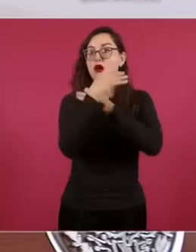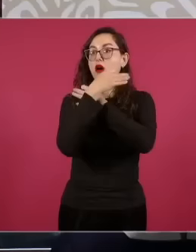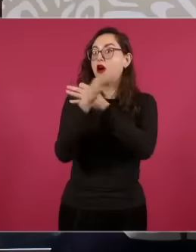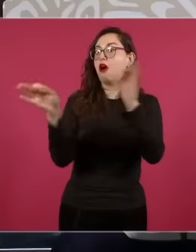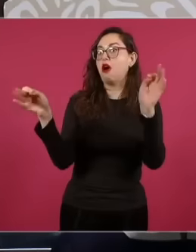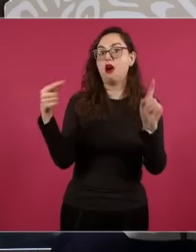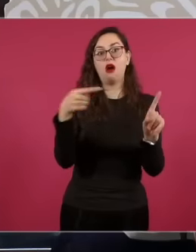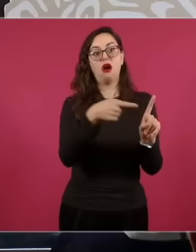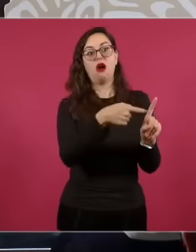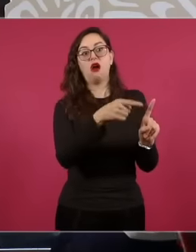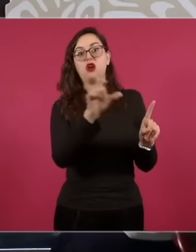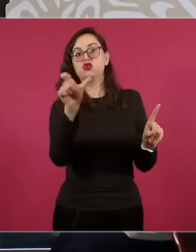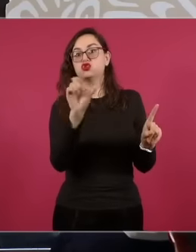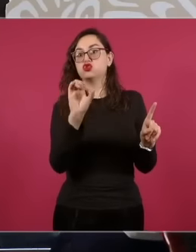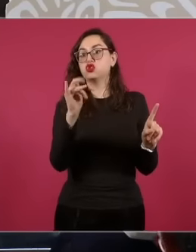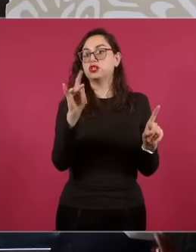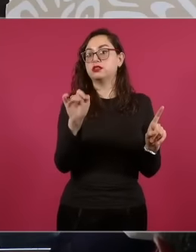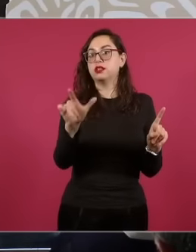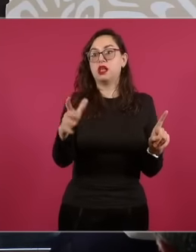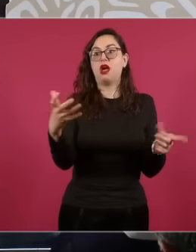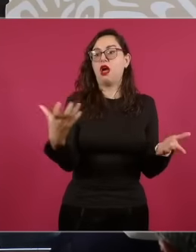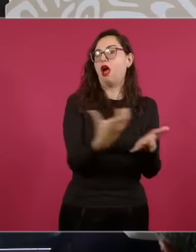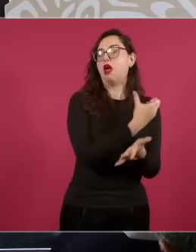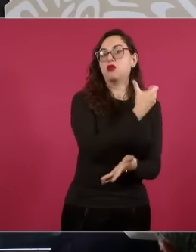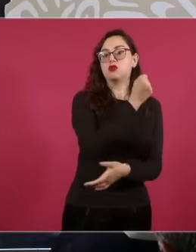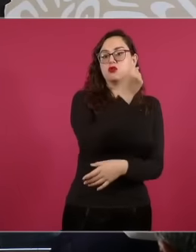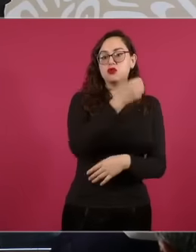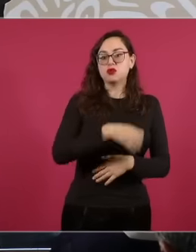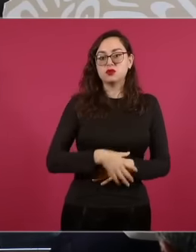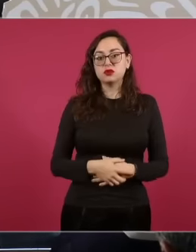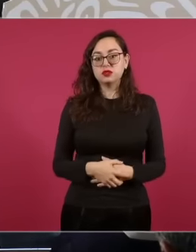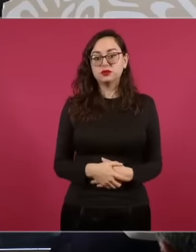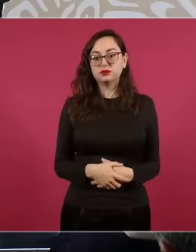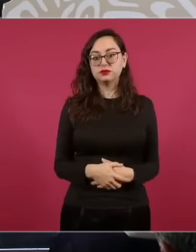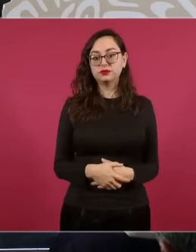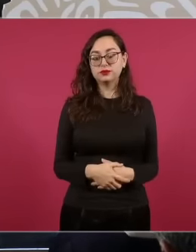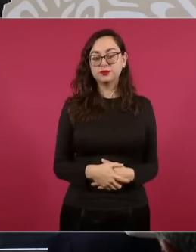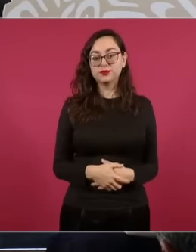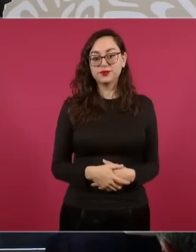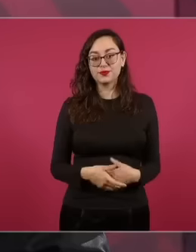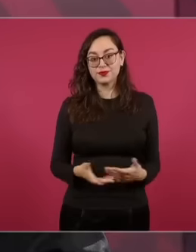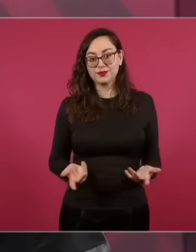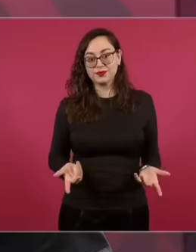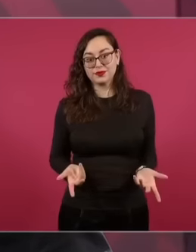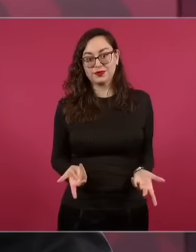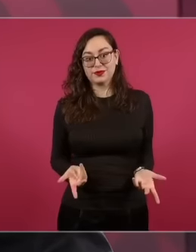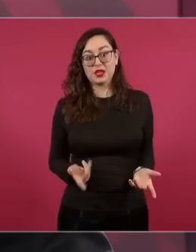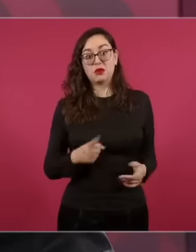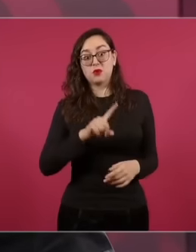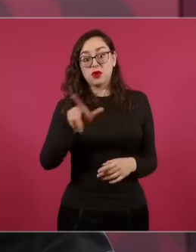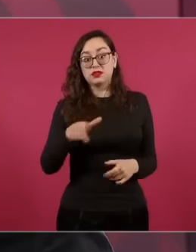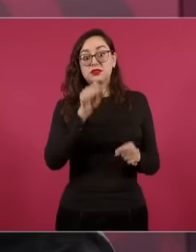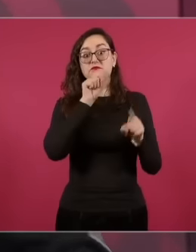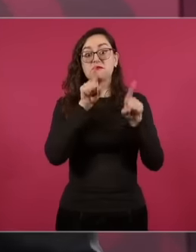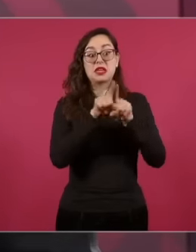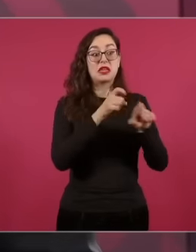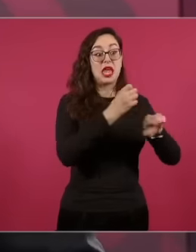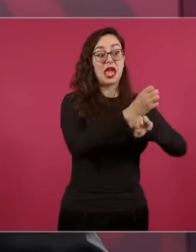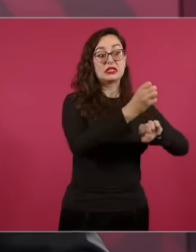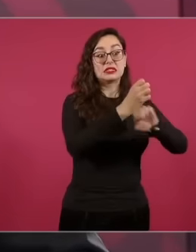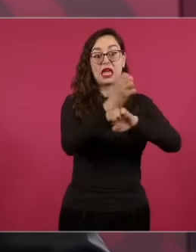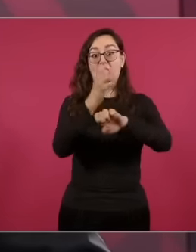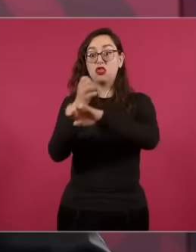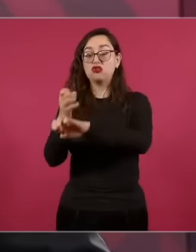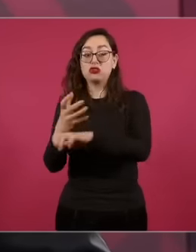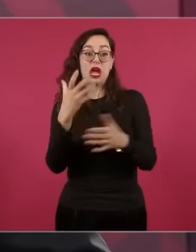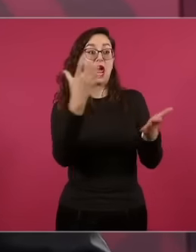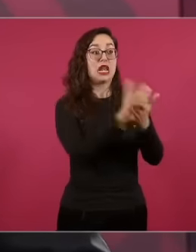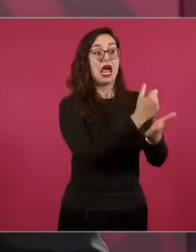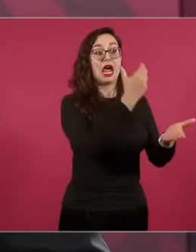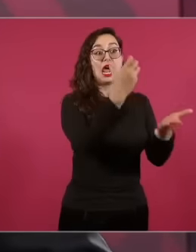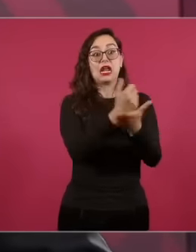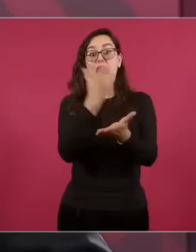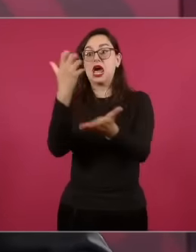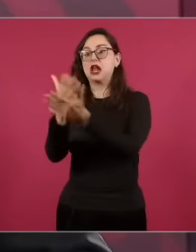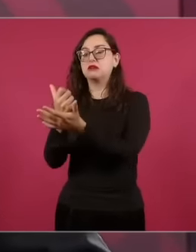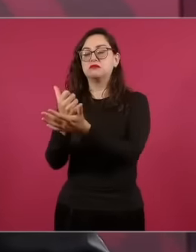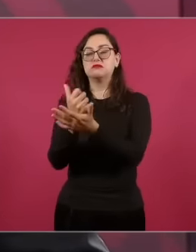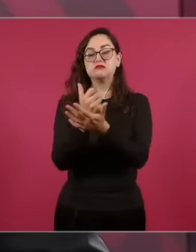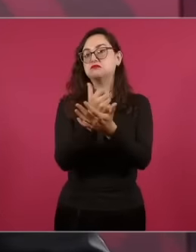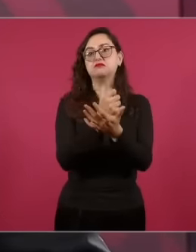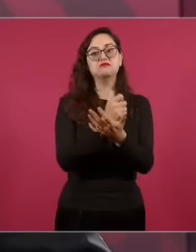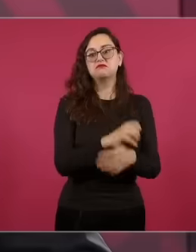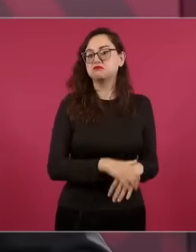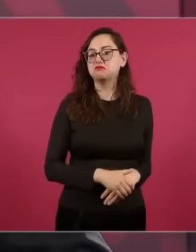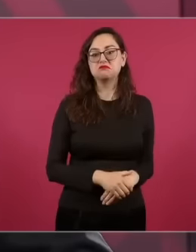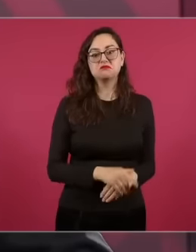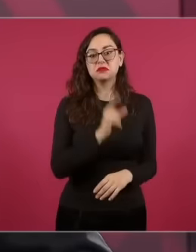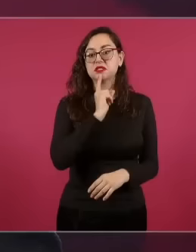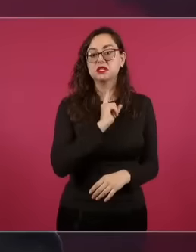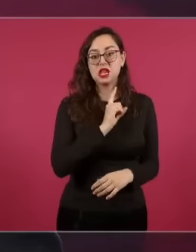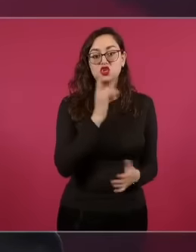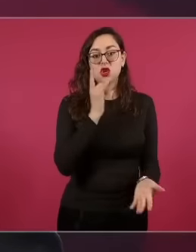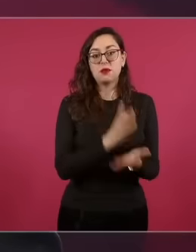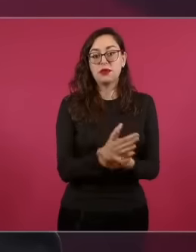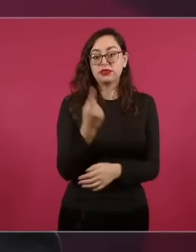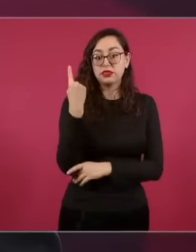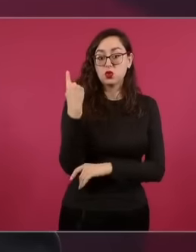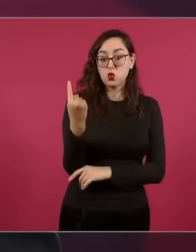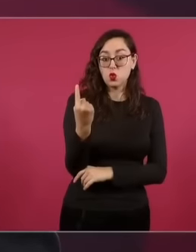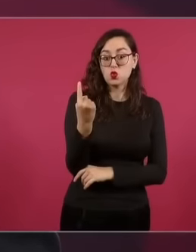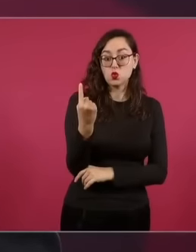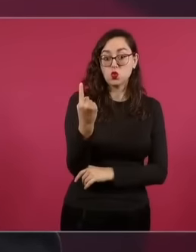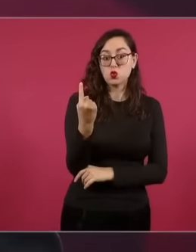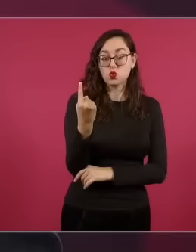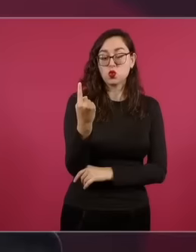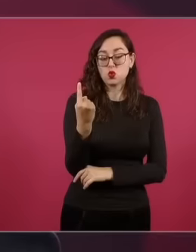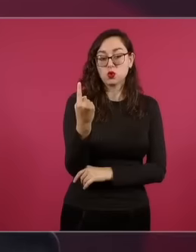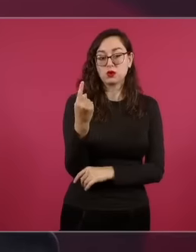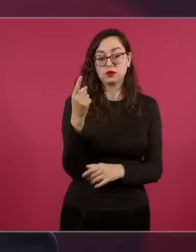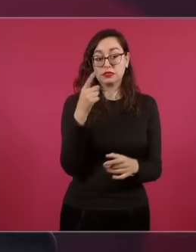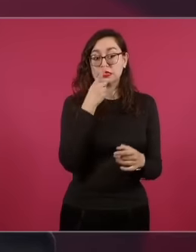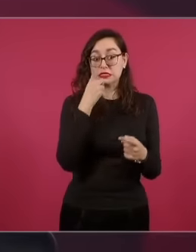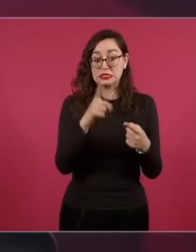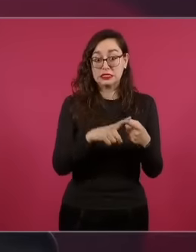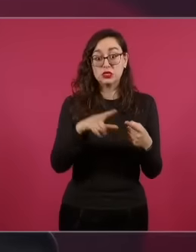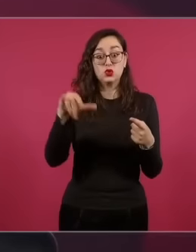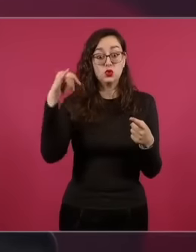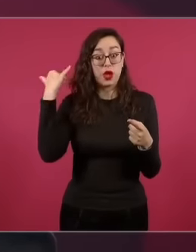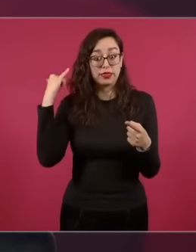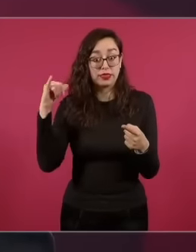difference of those states that mentioned only one This they won because they mentioned Yucatán that